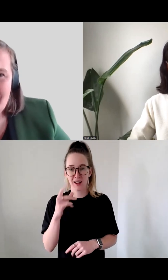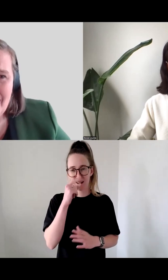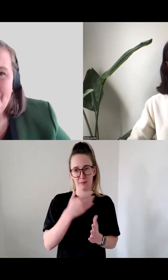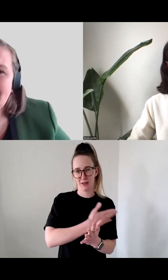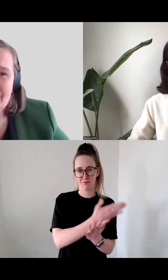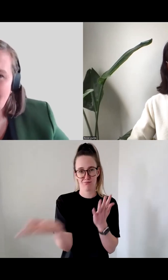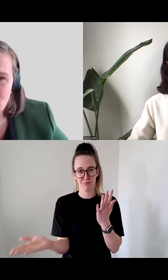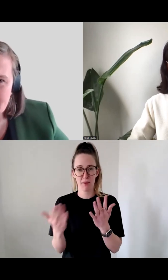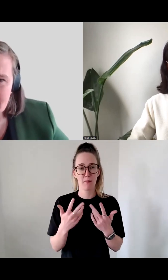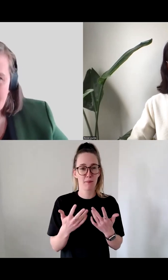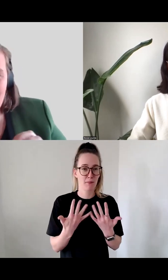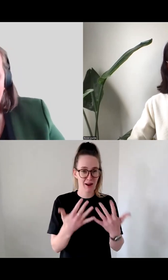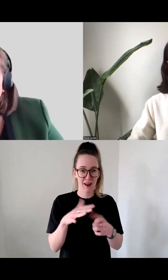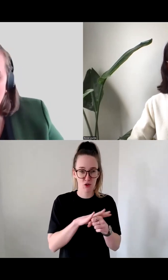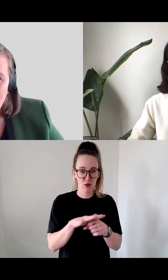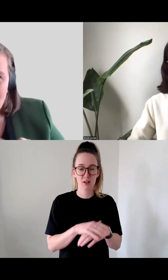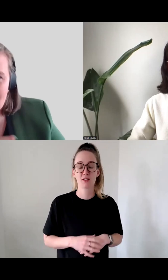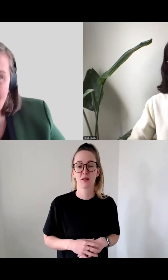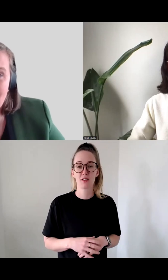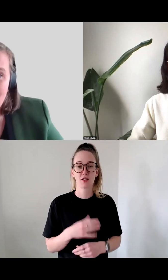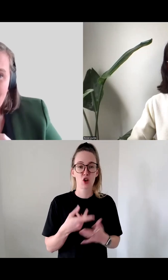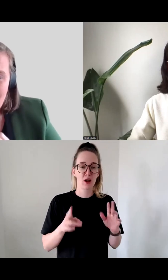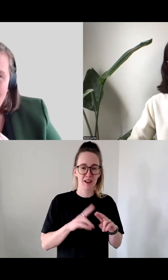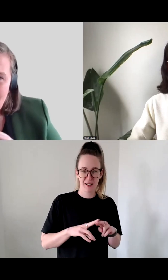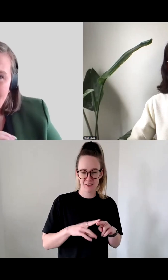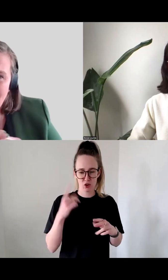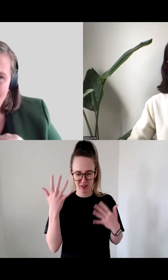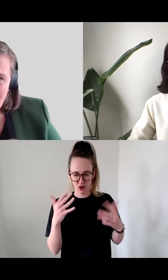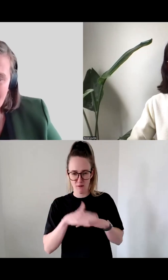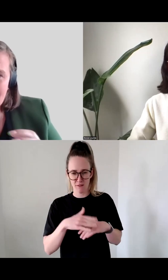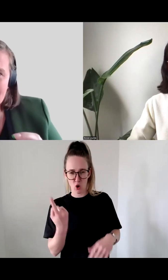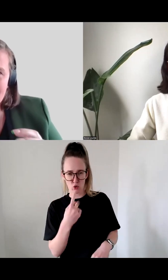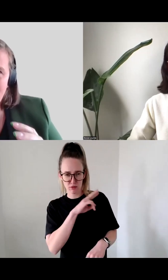There might be technical questions about who would be liable. But the reality is,